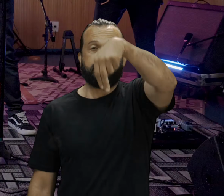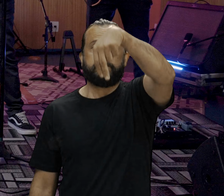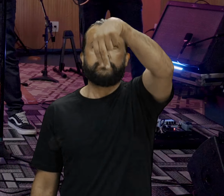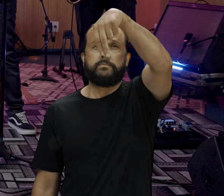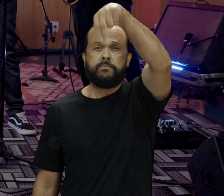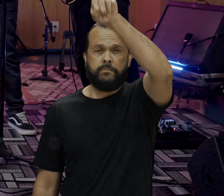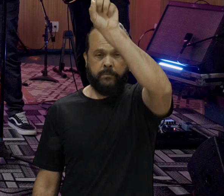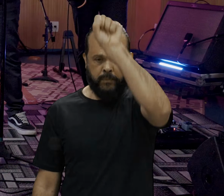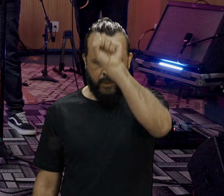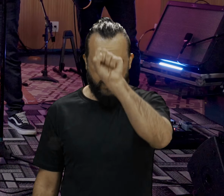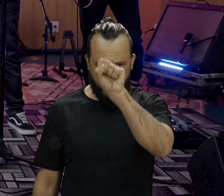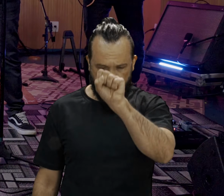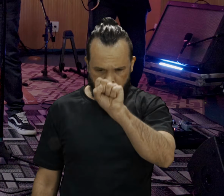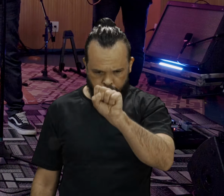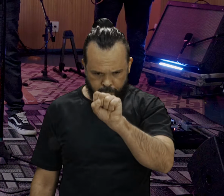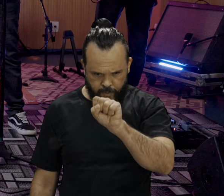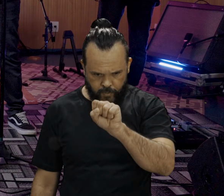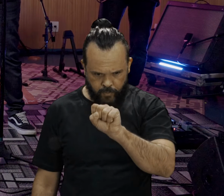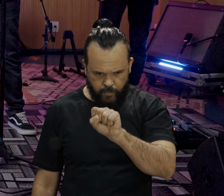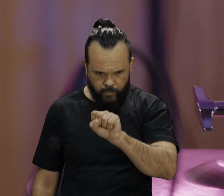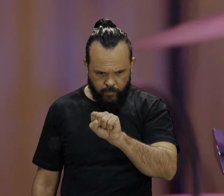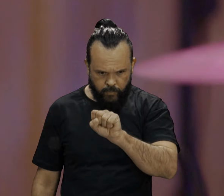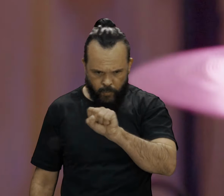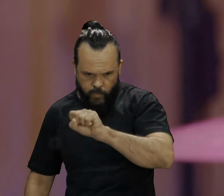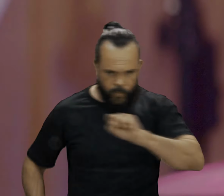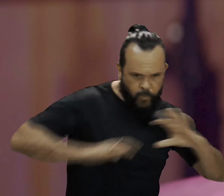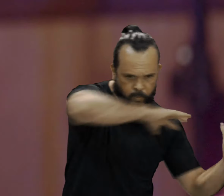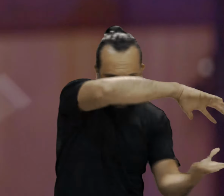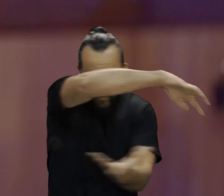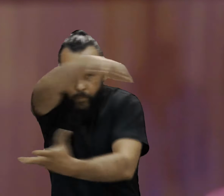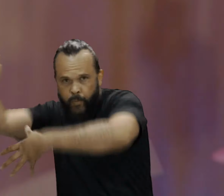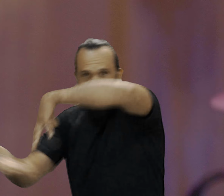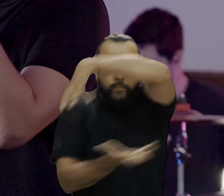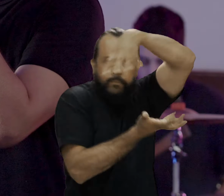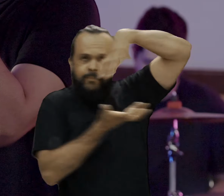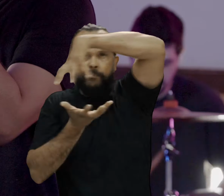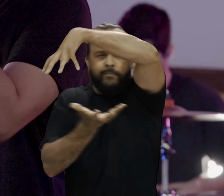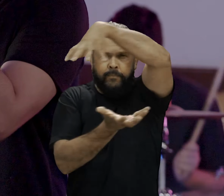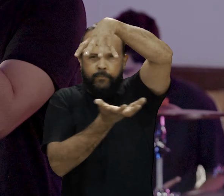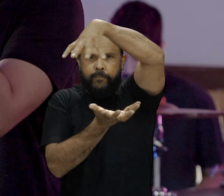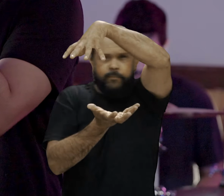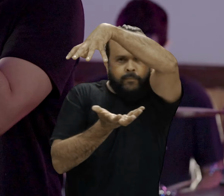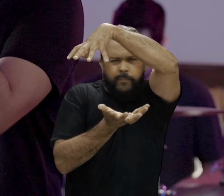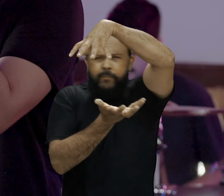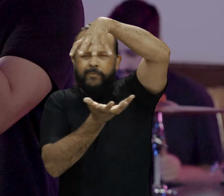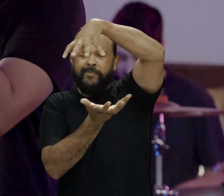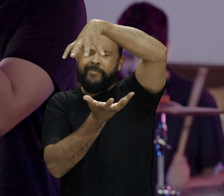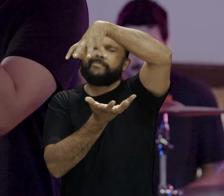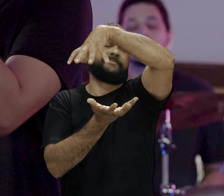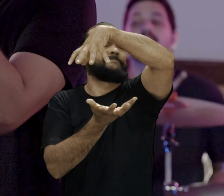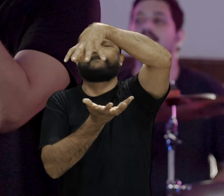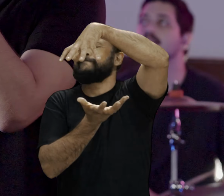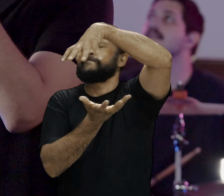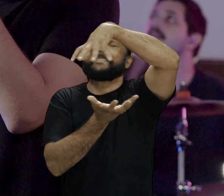I've wasted so much time